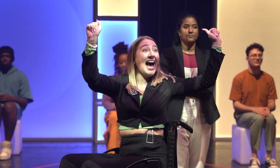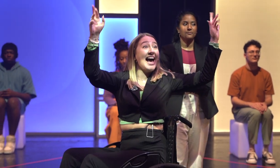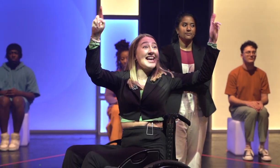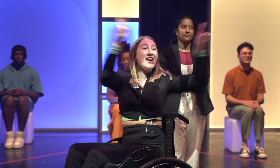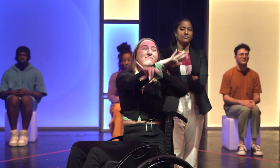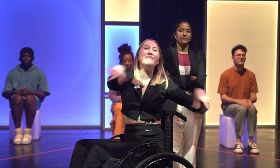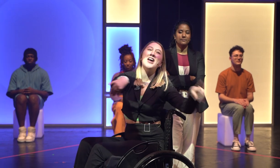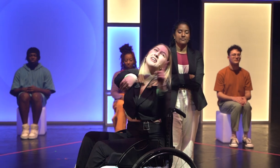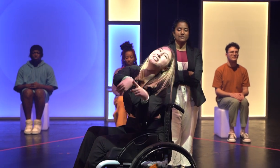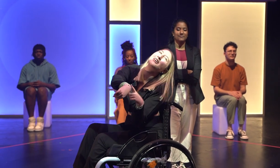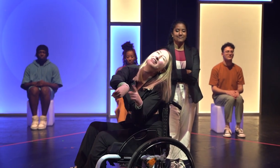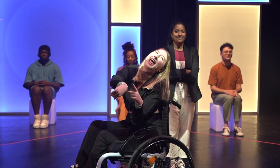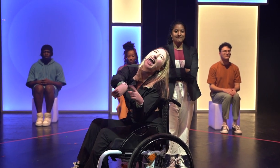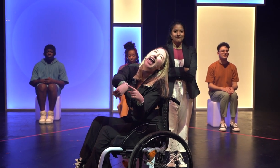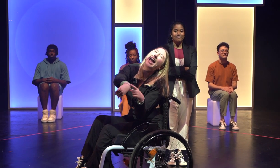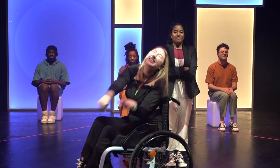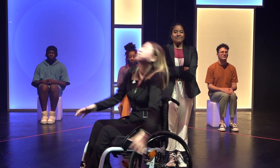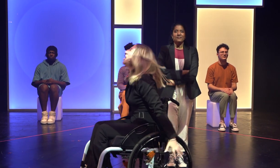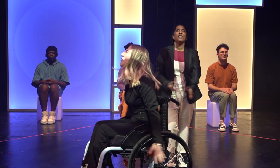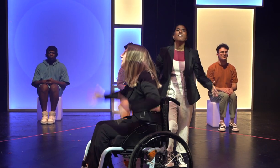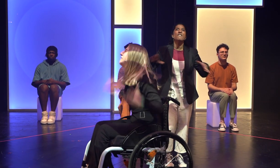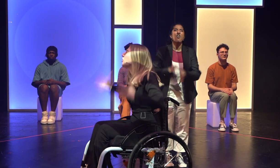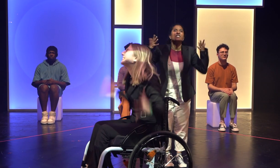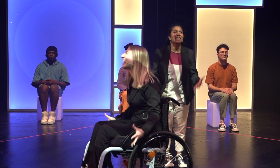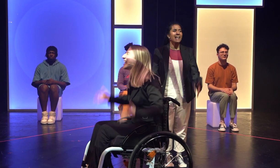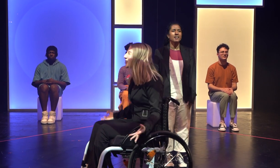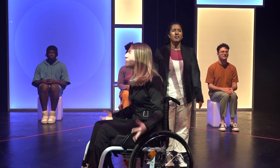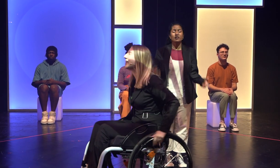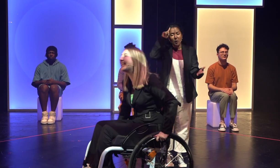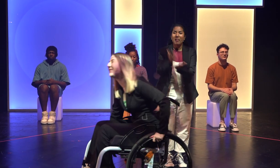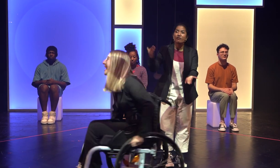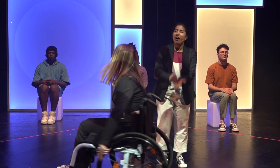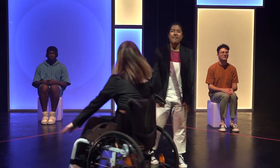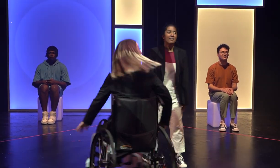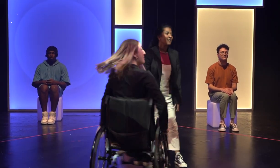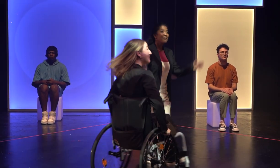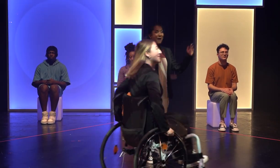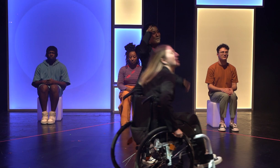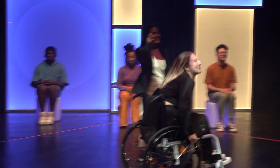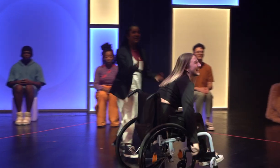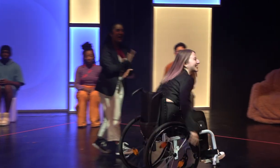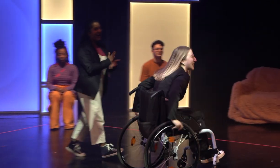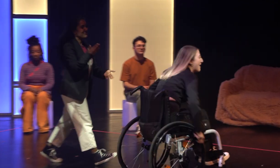Hope I'm not too late!' Oh for fuck's sake, I don't believe it Mum! So pleased you could